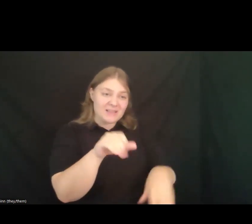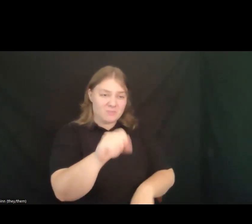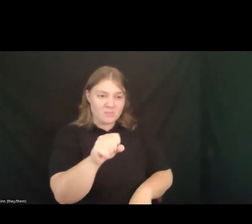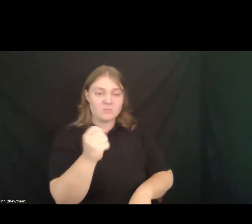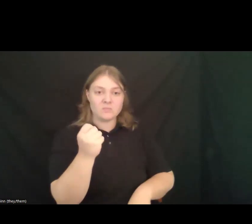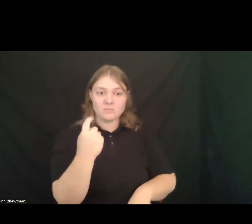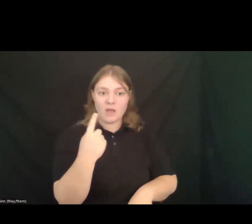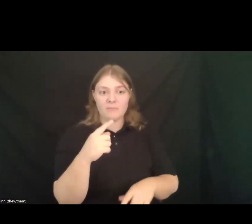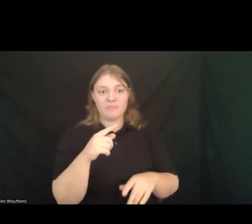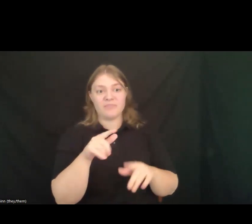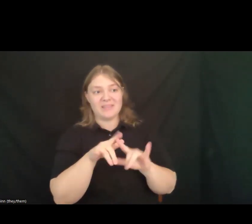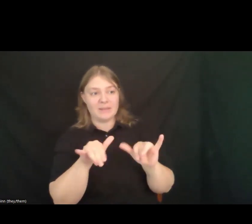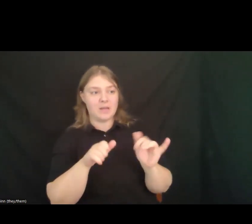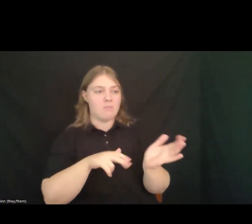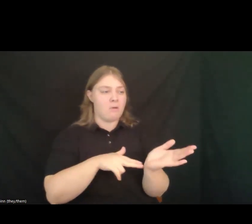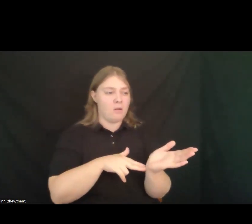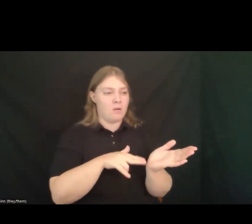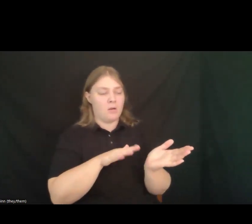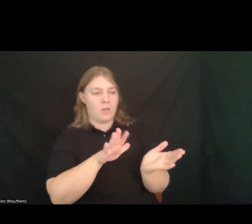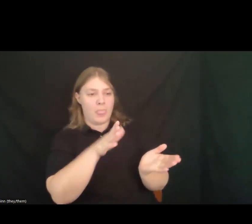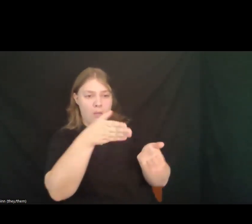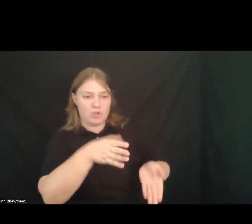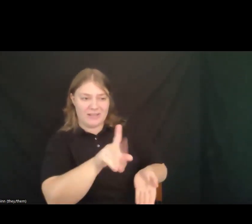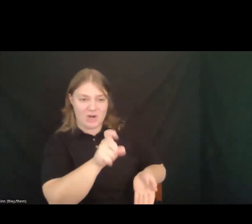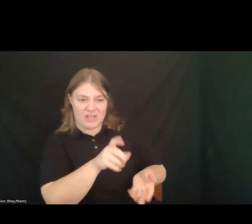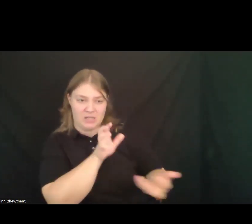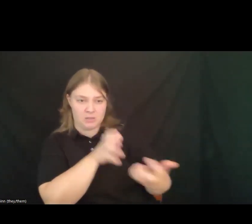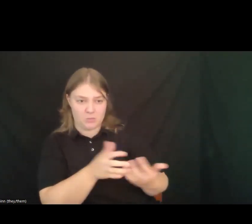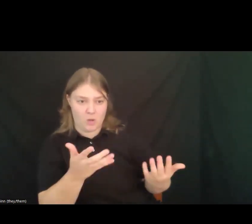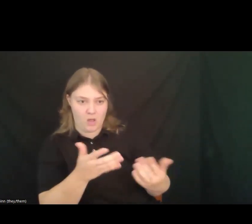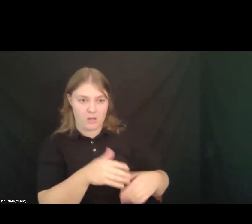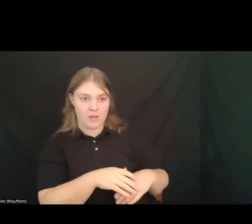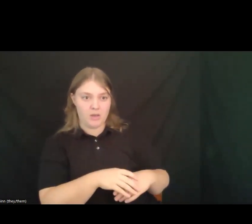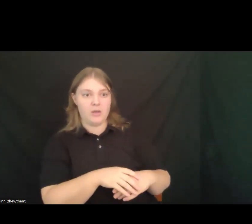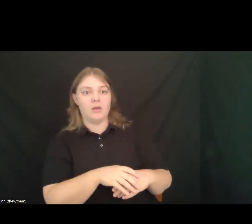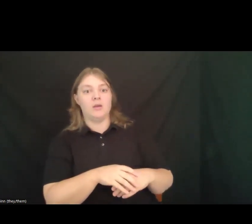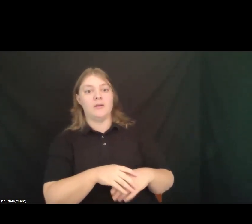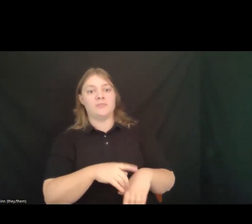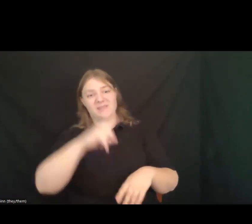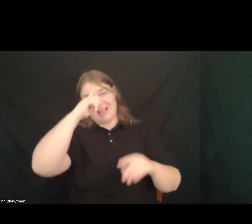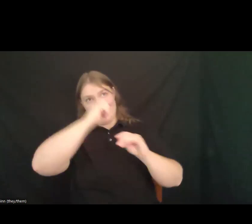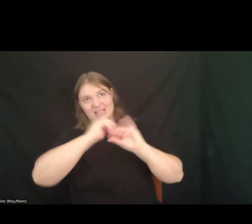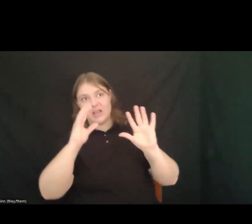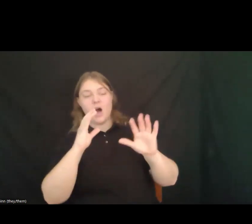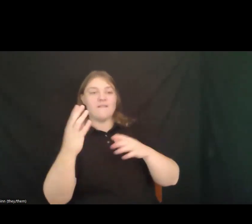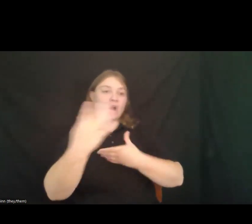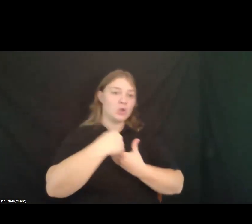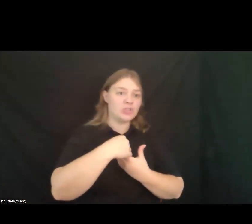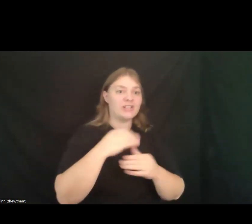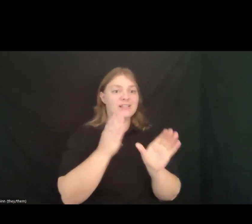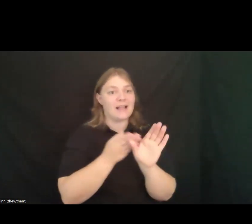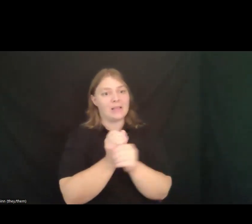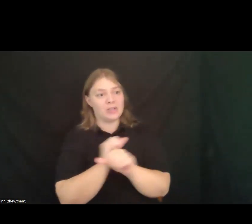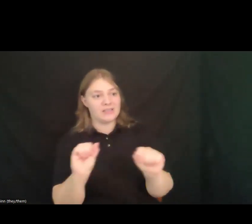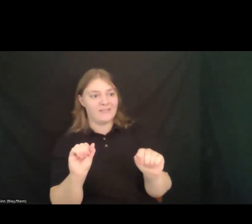what the person in need of right um the idea of inclusion and psychological safety to appear well